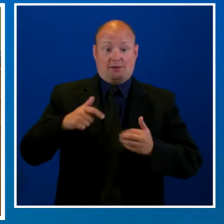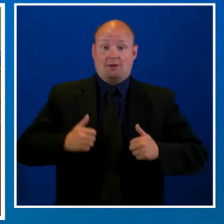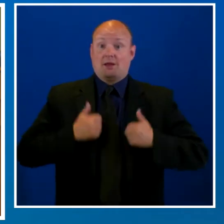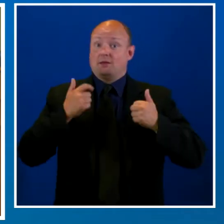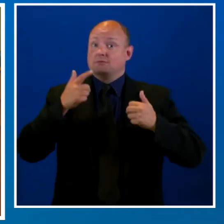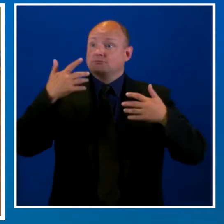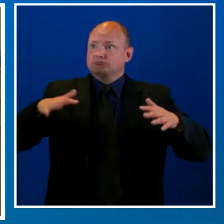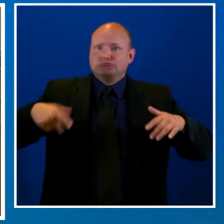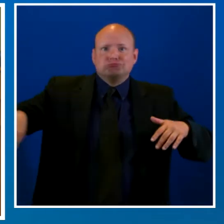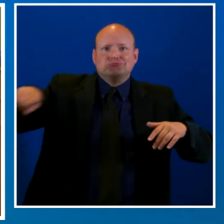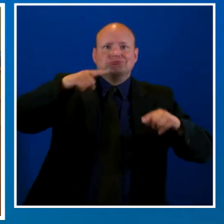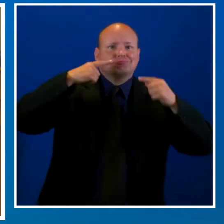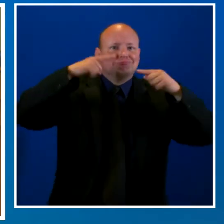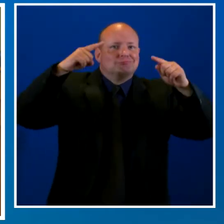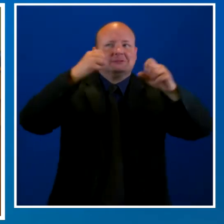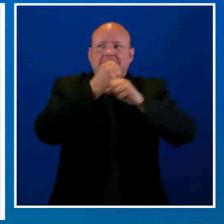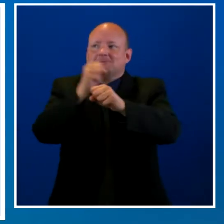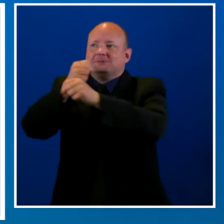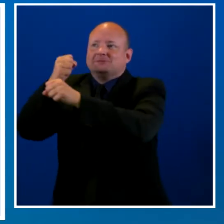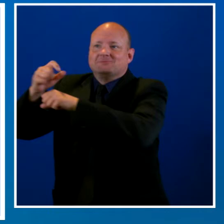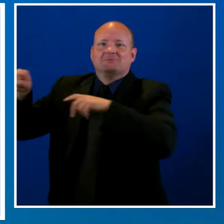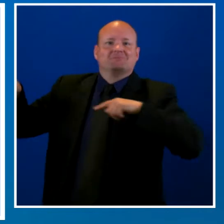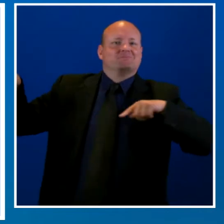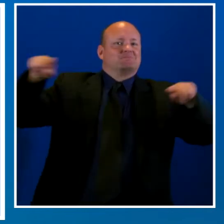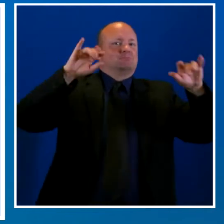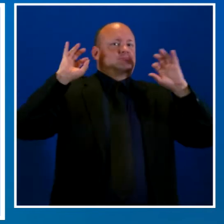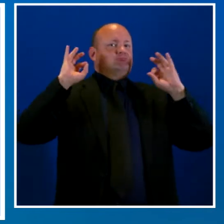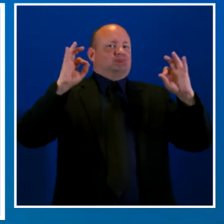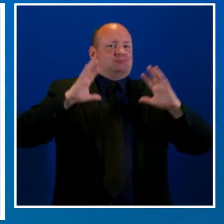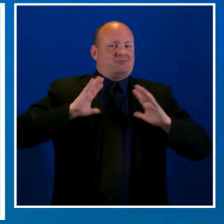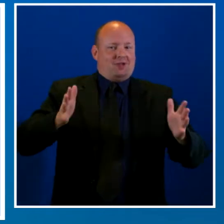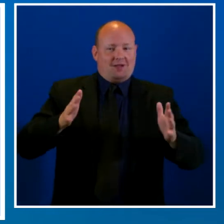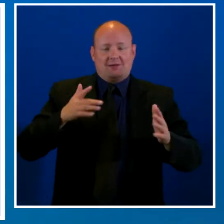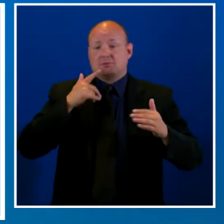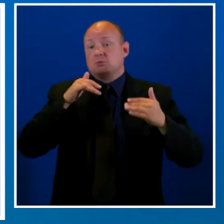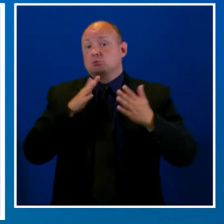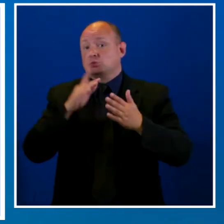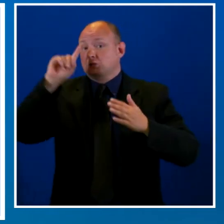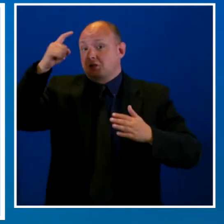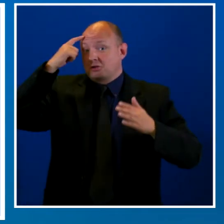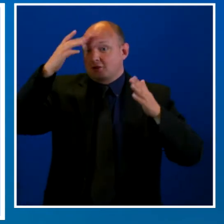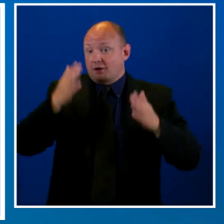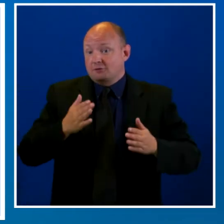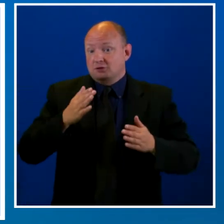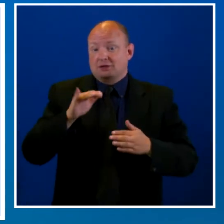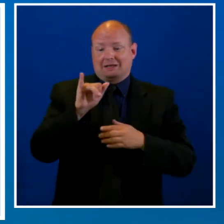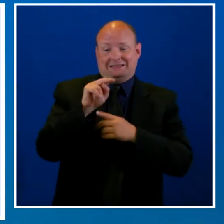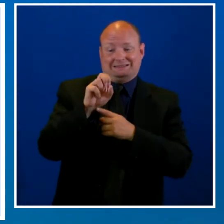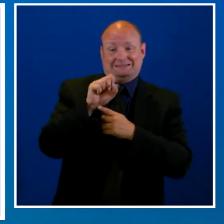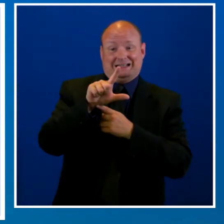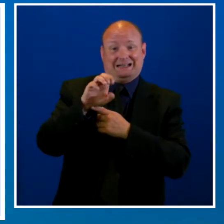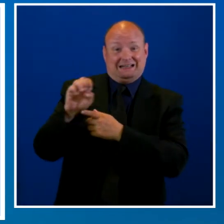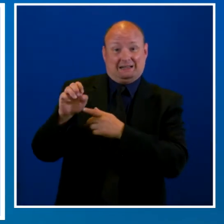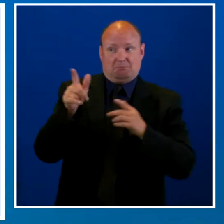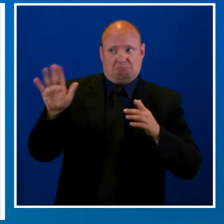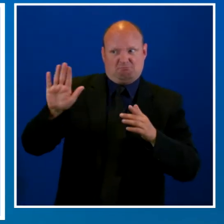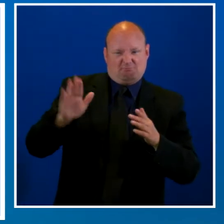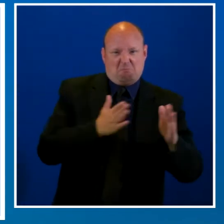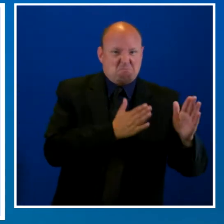The anticipation continues to build as we approach Governor Ainsley's planned statewide reopening on June 30th.